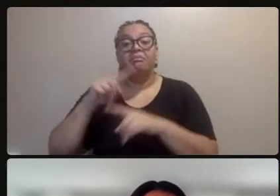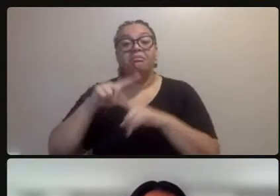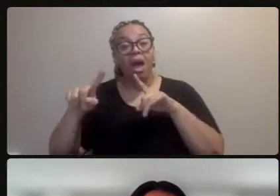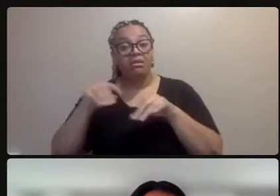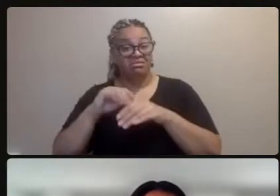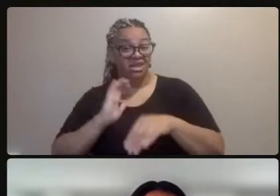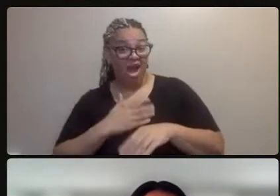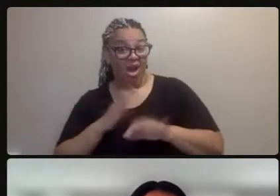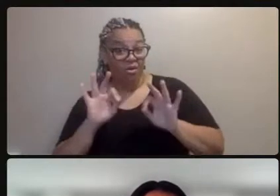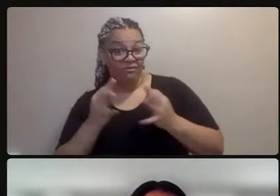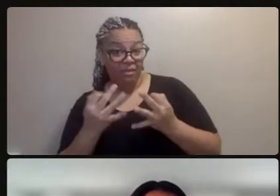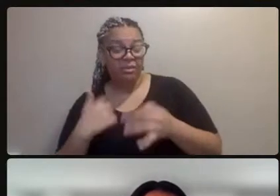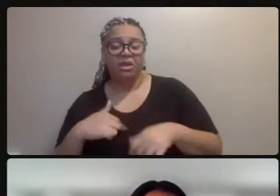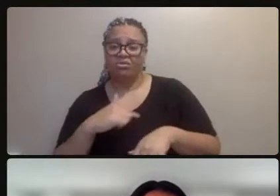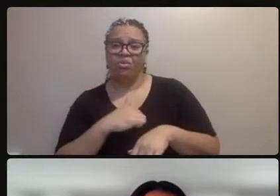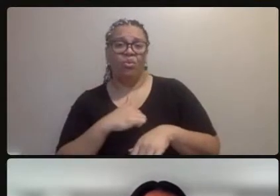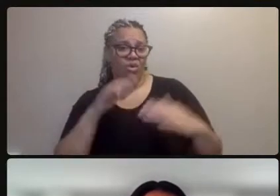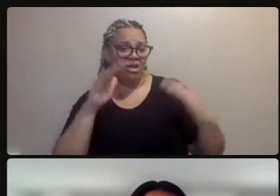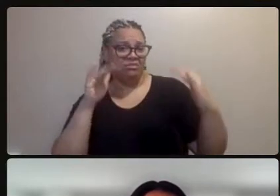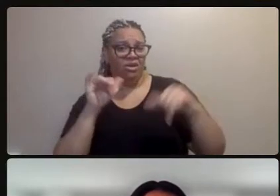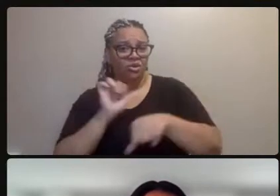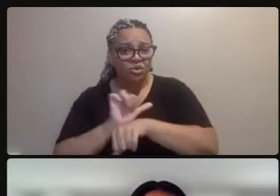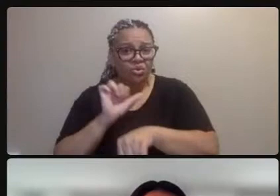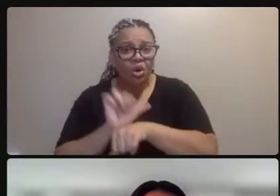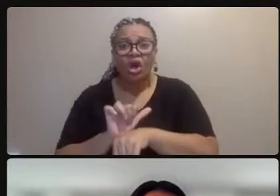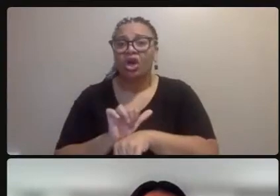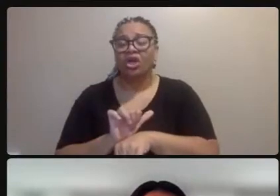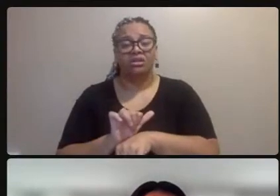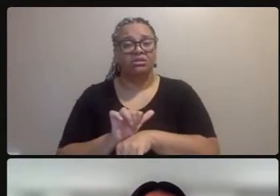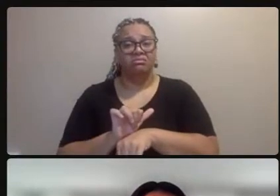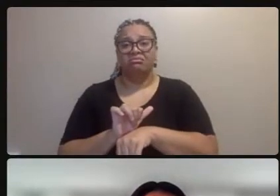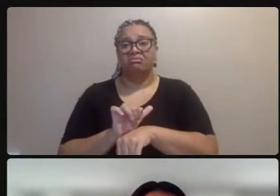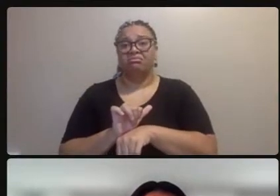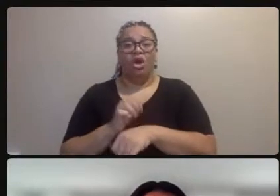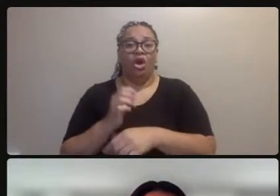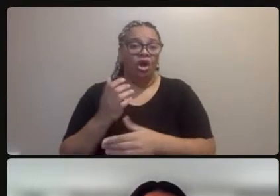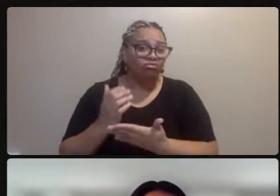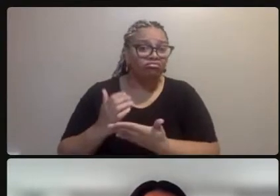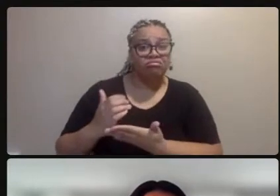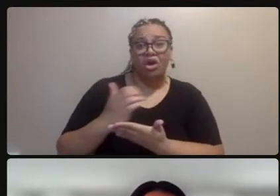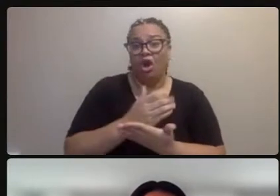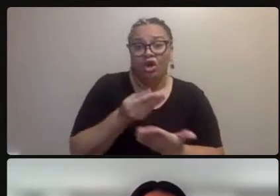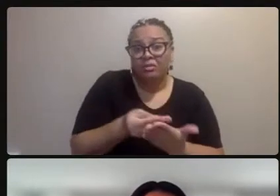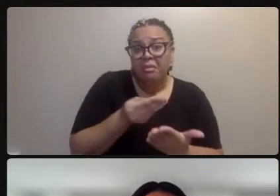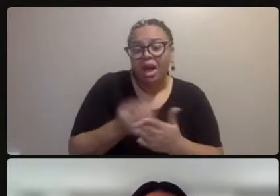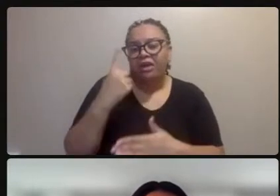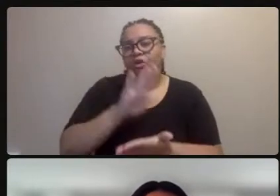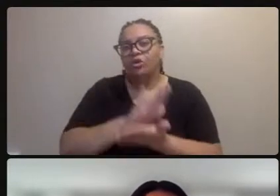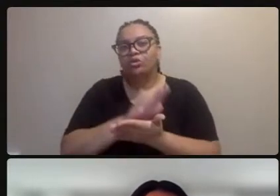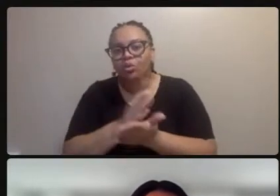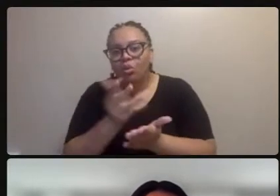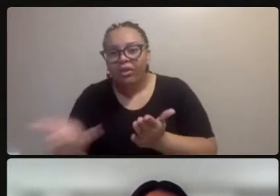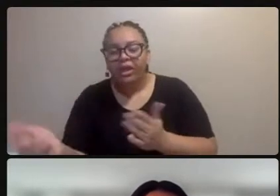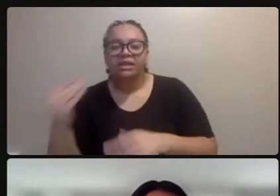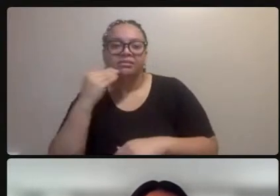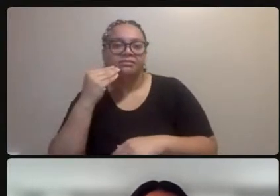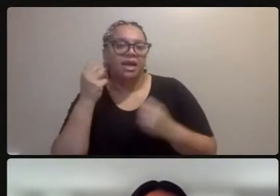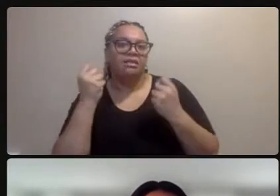SCHOOL, THE YOUNGEST OF SEVEN